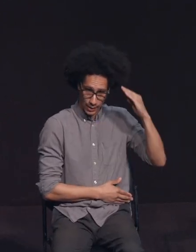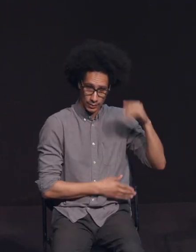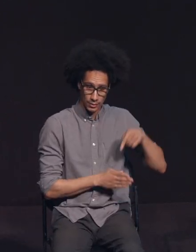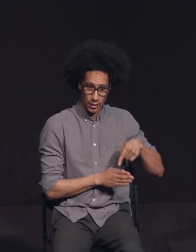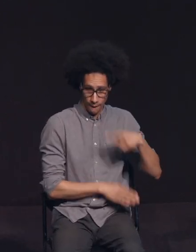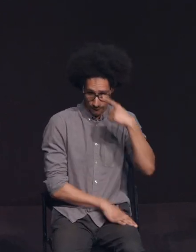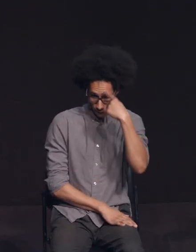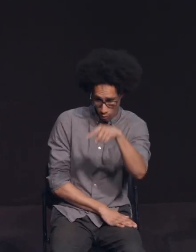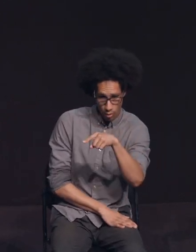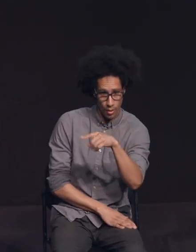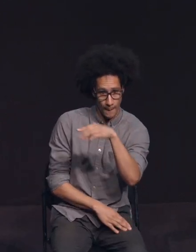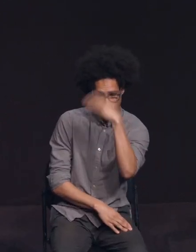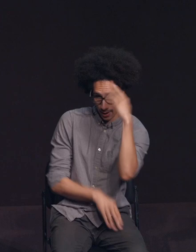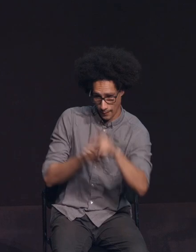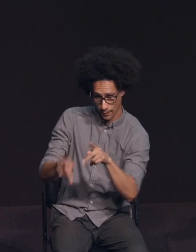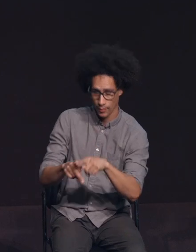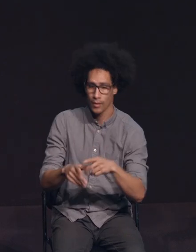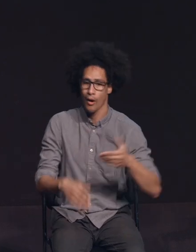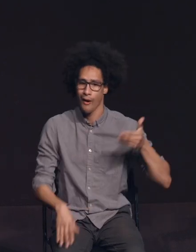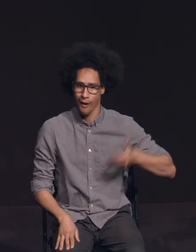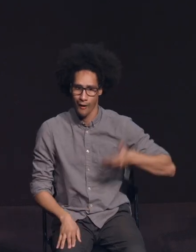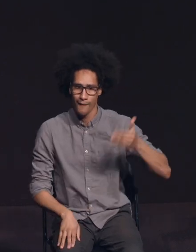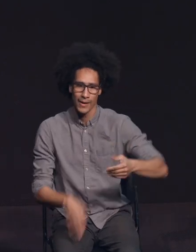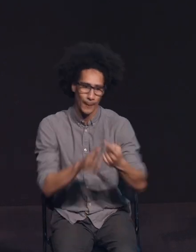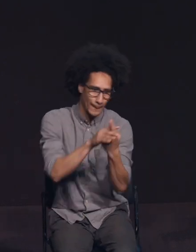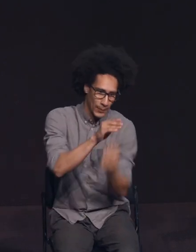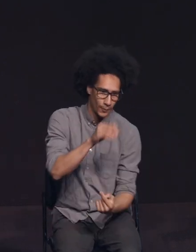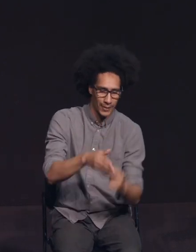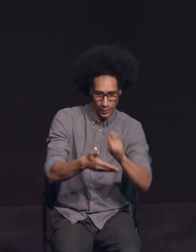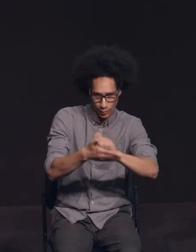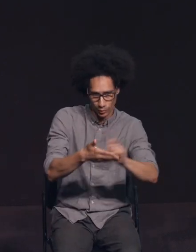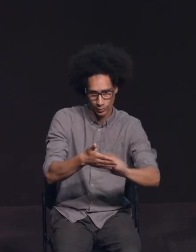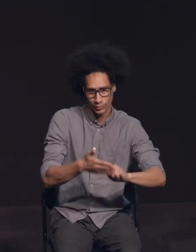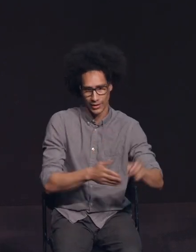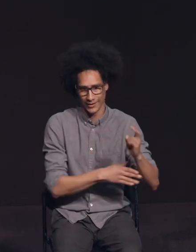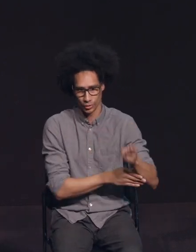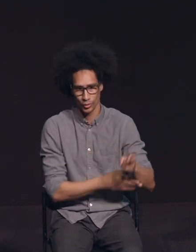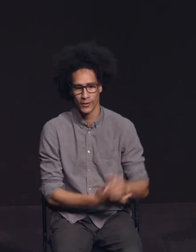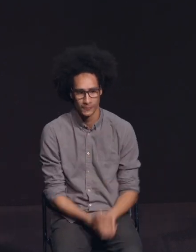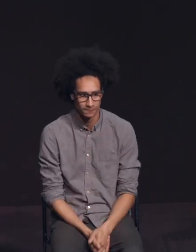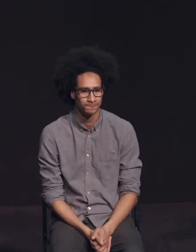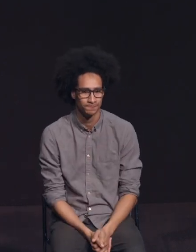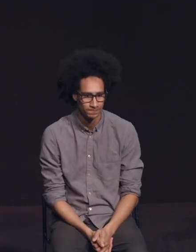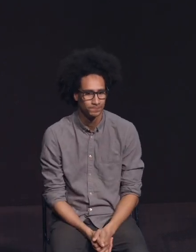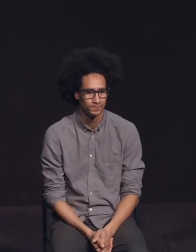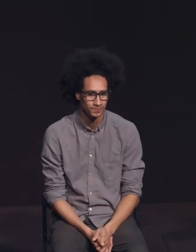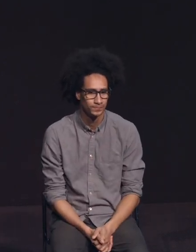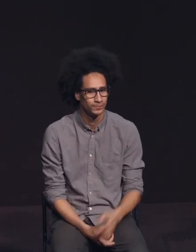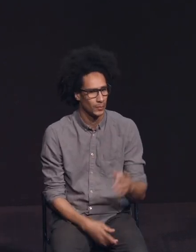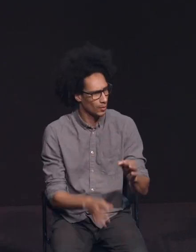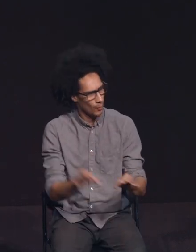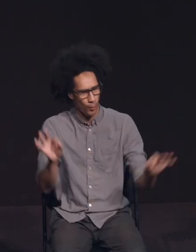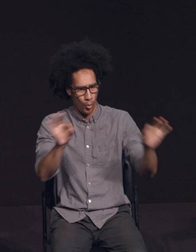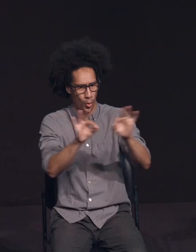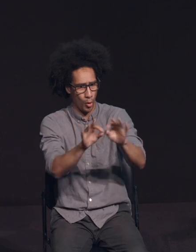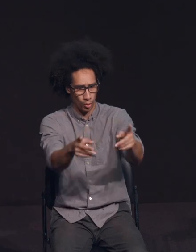often falls off the radar in literary history. And so I just think it's so important to see this example of